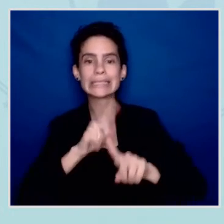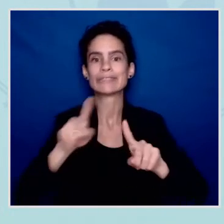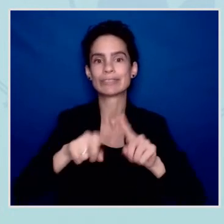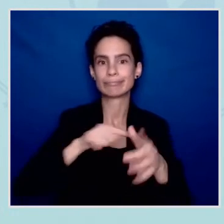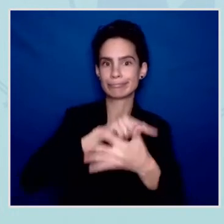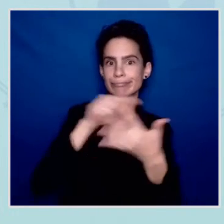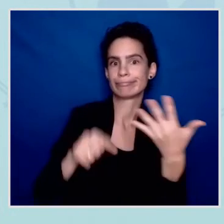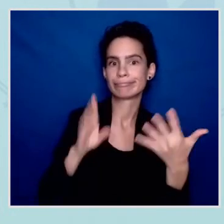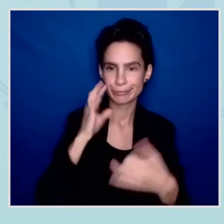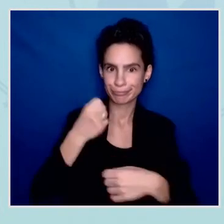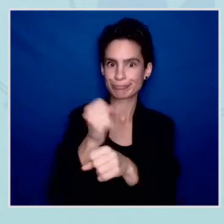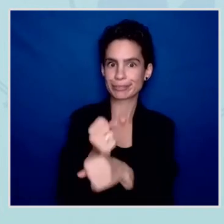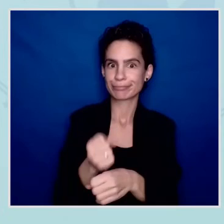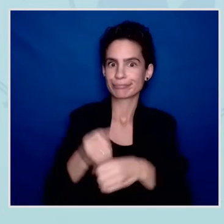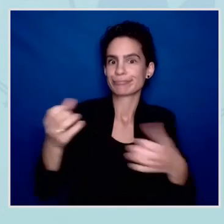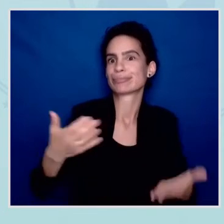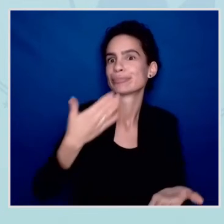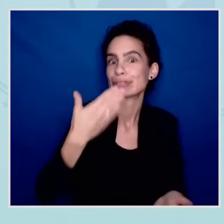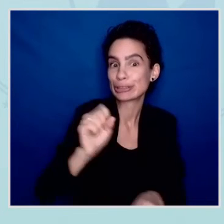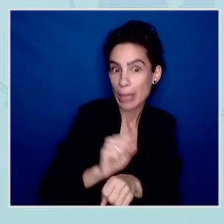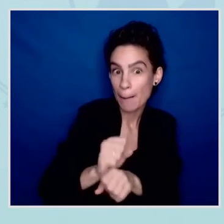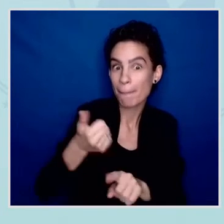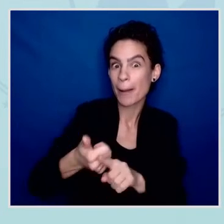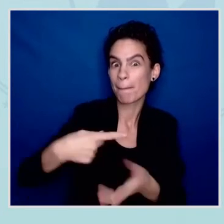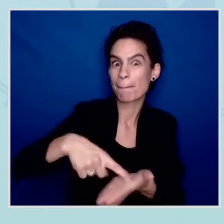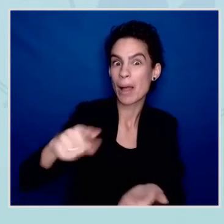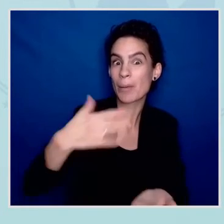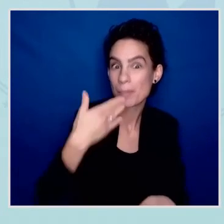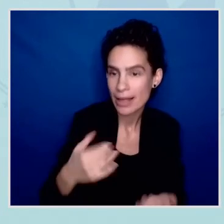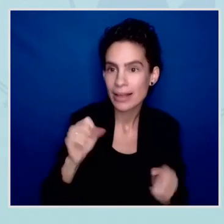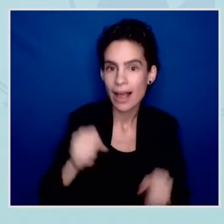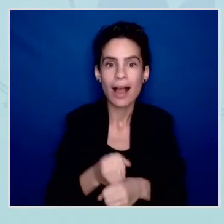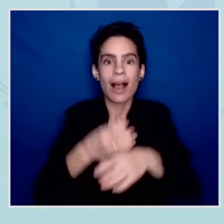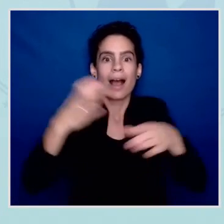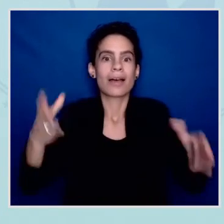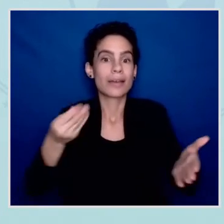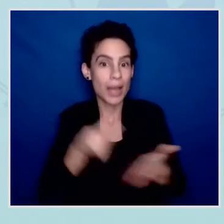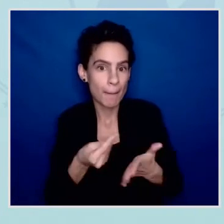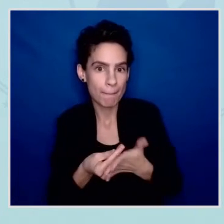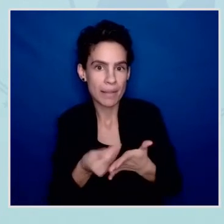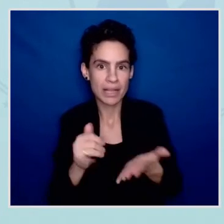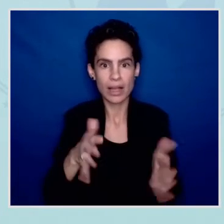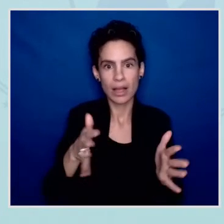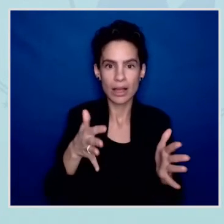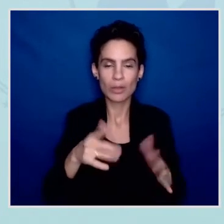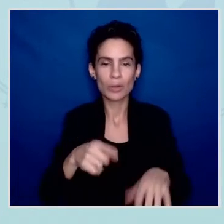SUGGESTED THROUGHOUT THE CAMPAIGN IN INFRASTRUCTURE AND HEALTHCARE AND A WHOLE RANGE OF